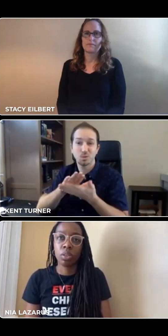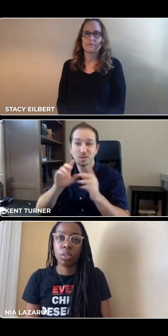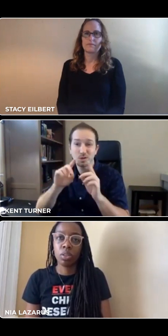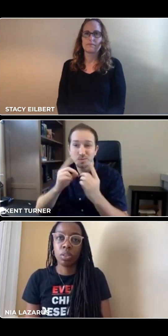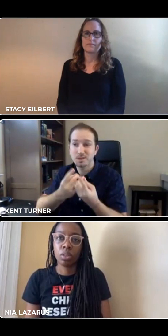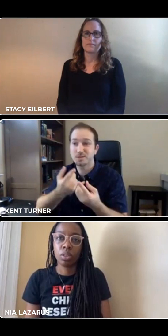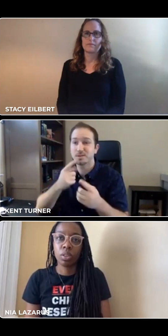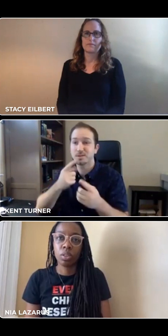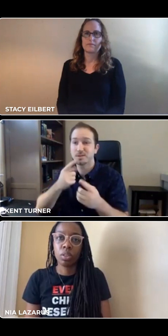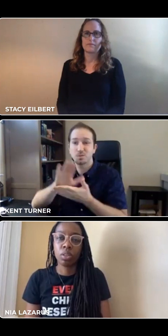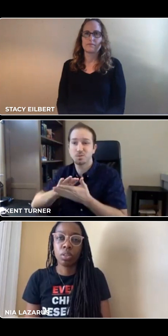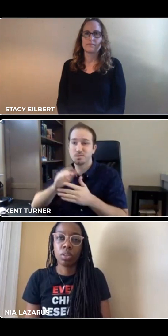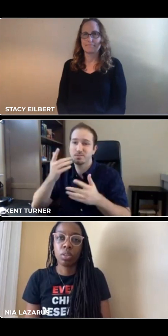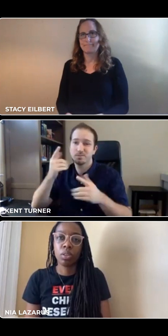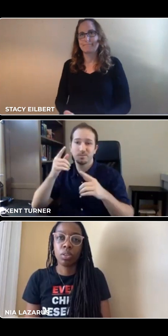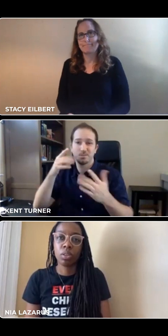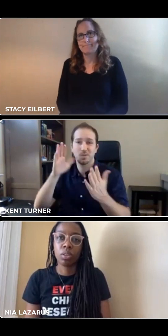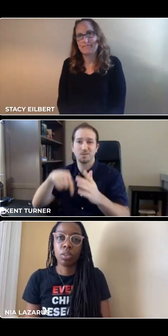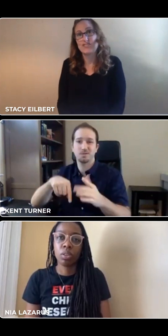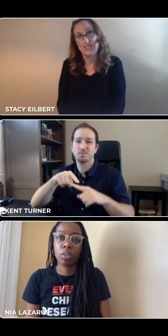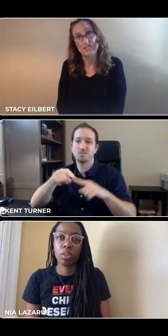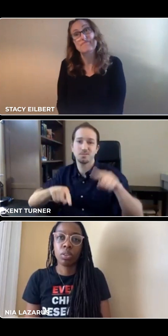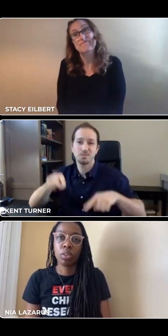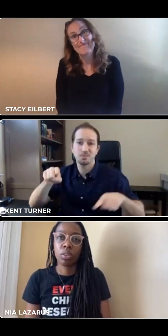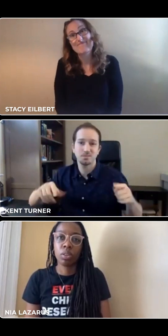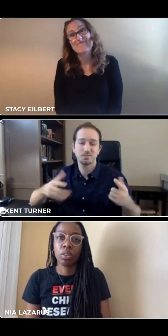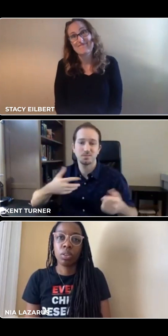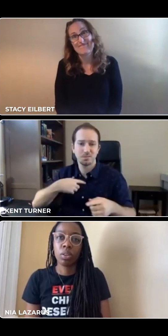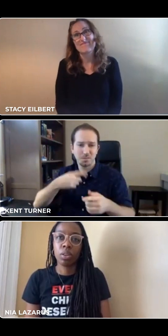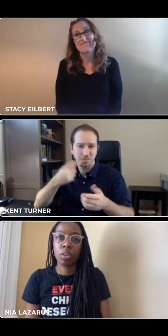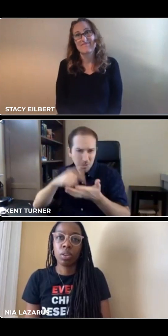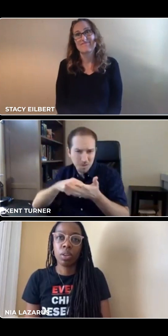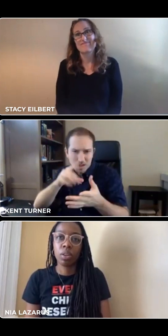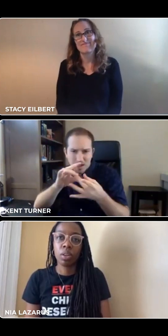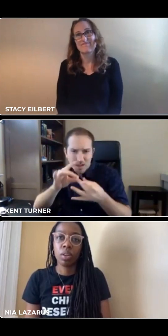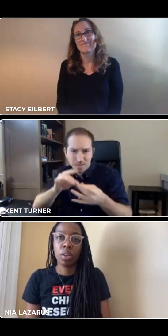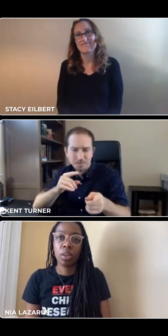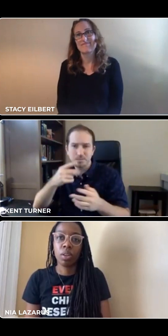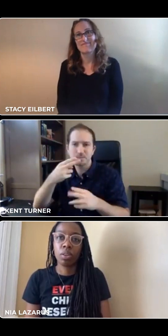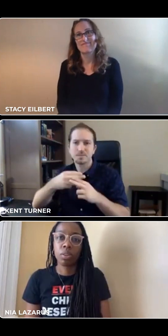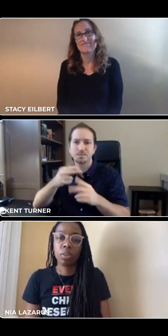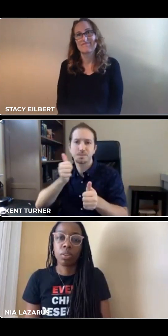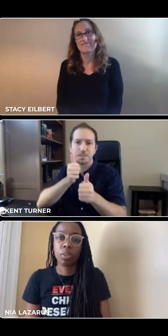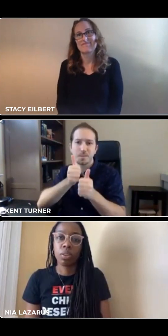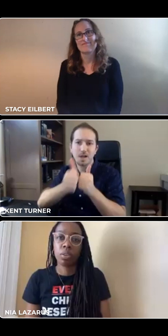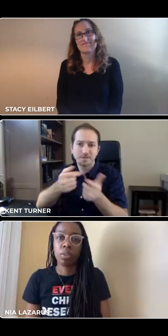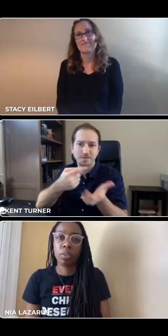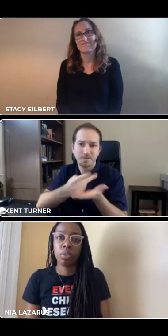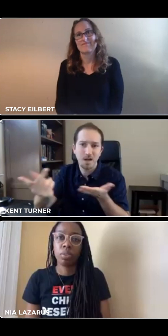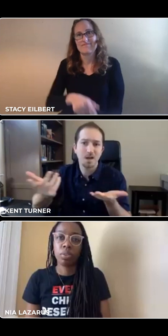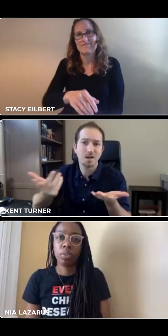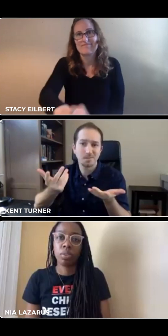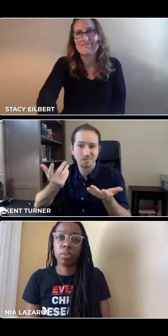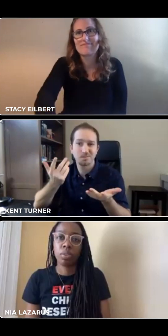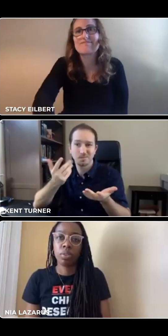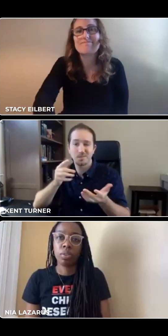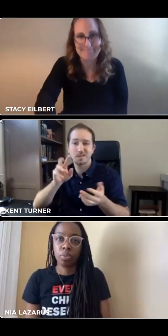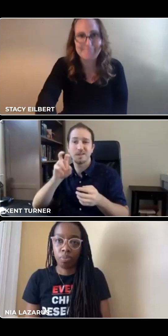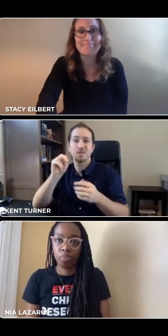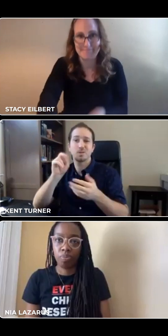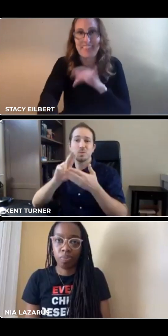at ndc.org. There are a lot of academic departments, or school departments, reaching out to NDC.